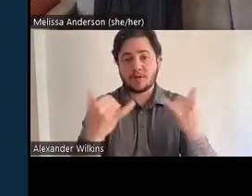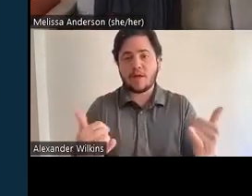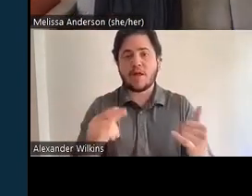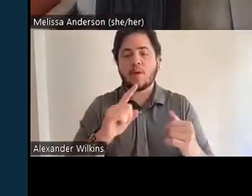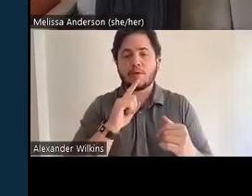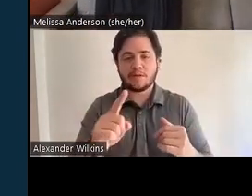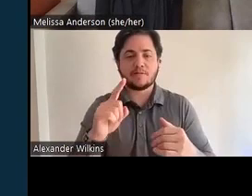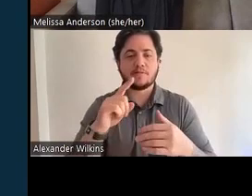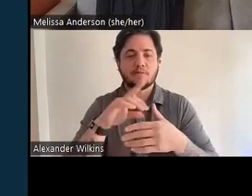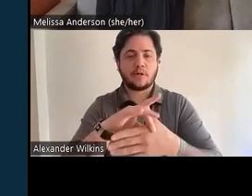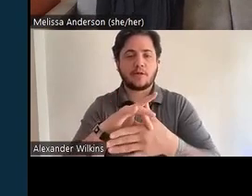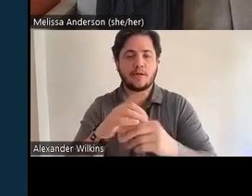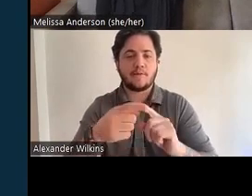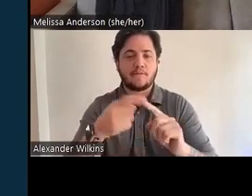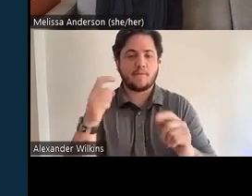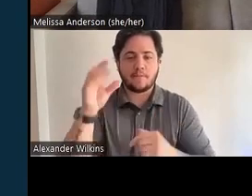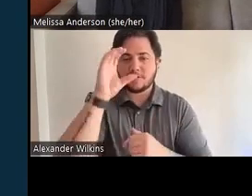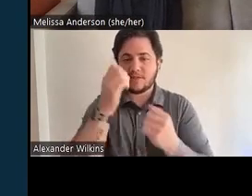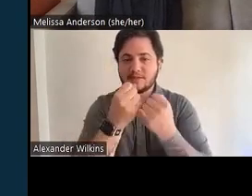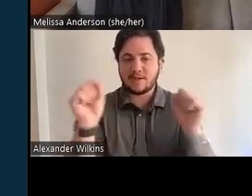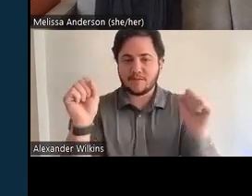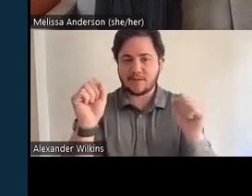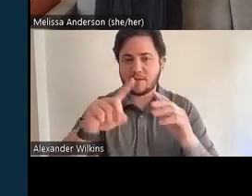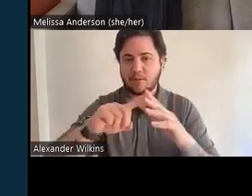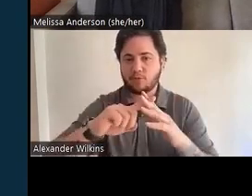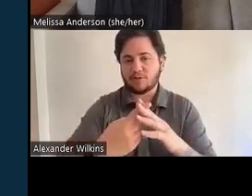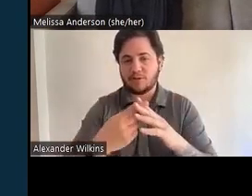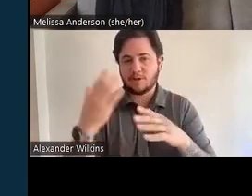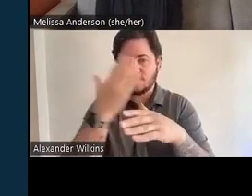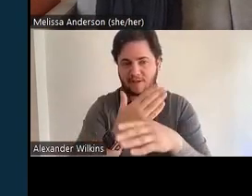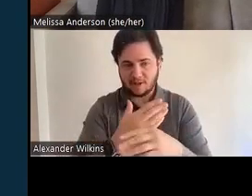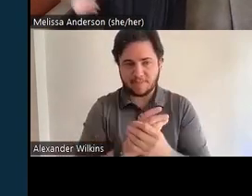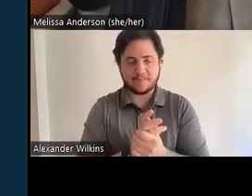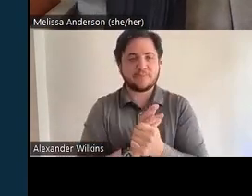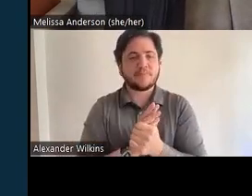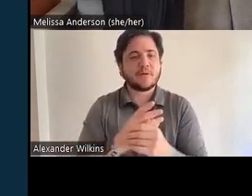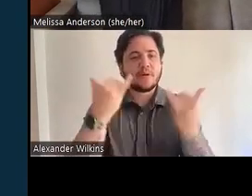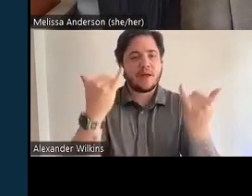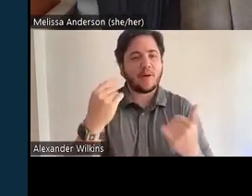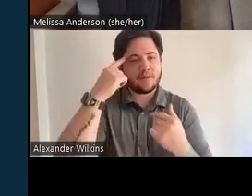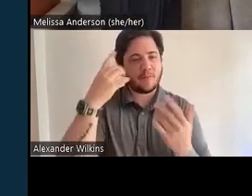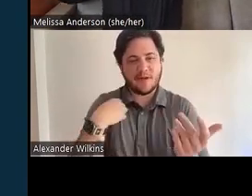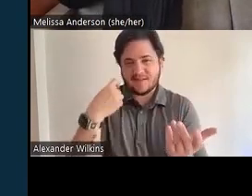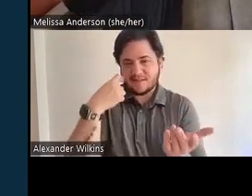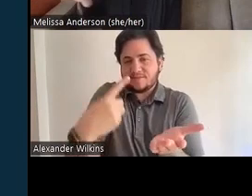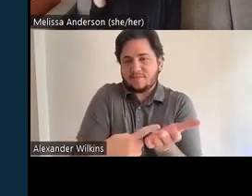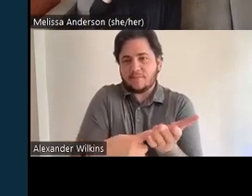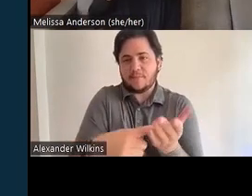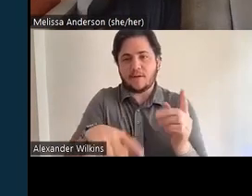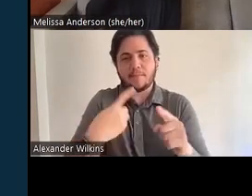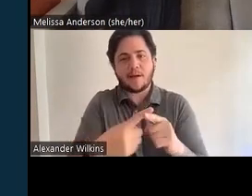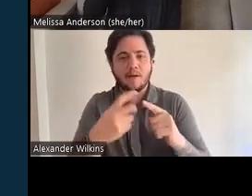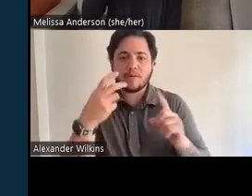What we're showing you on the screen now is content from the Seeking Safety intervention.